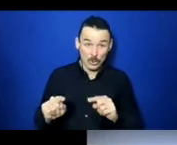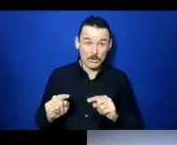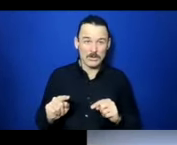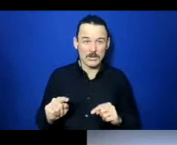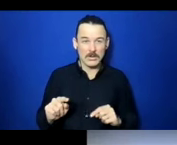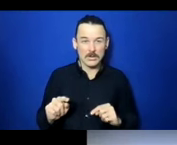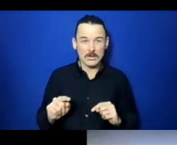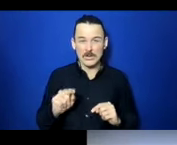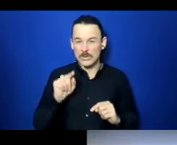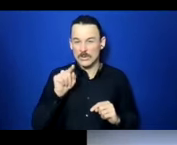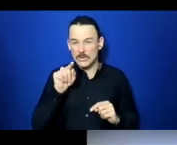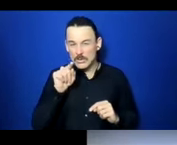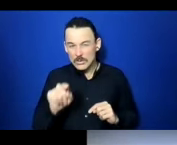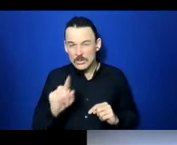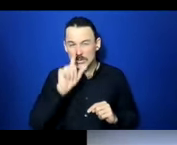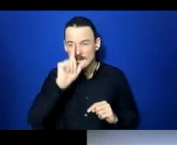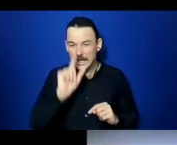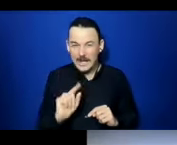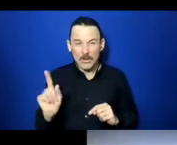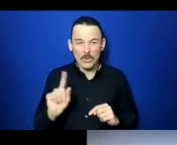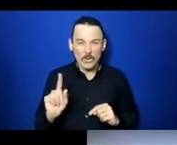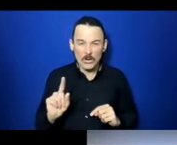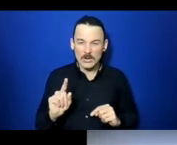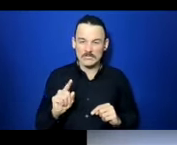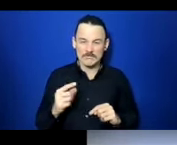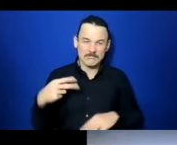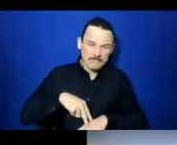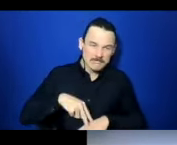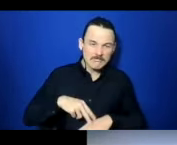to advance these conversations and to accelerate these conversations I think is brilliant.